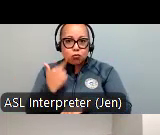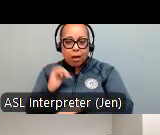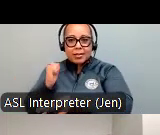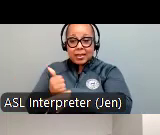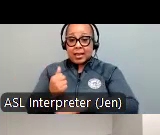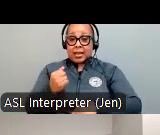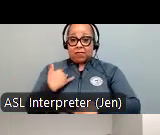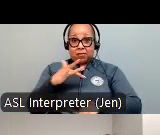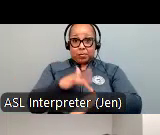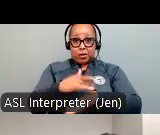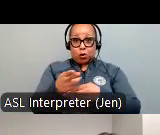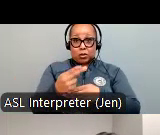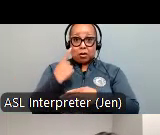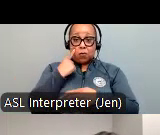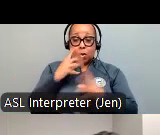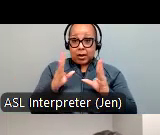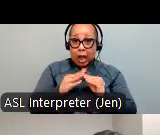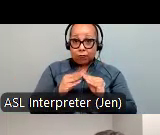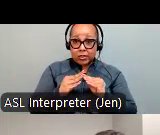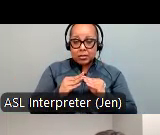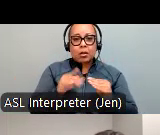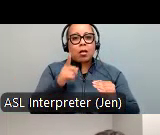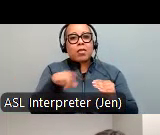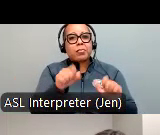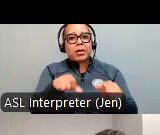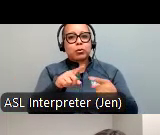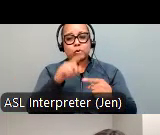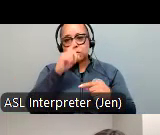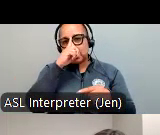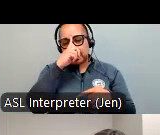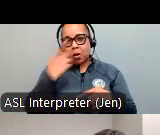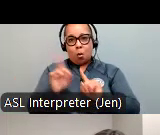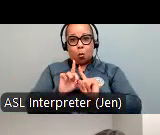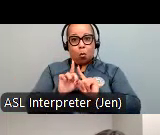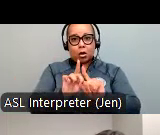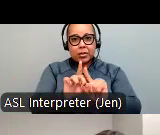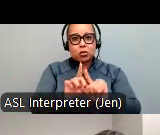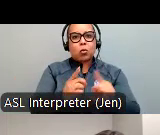been in a hotel for a conference, they've been able to walk me to where some of the important